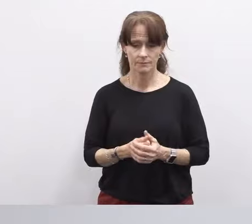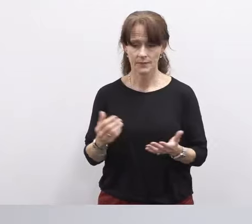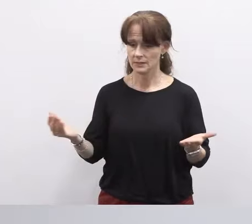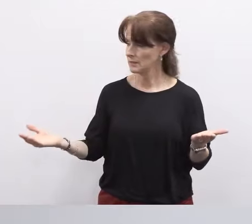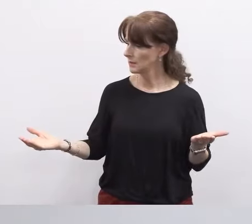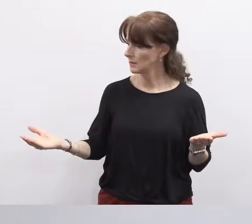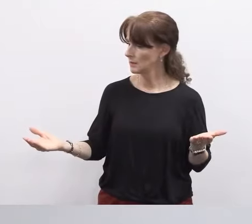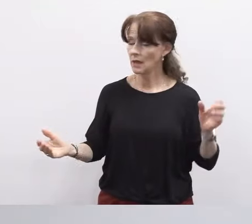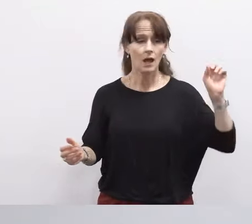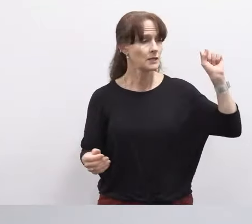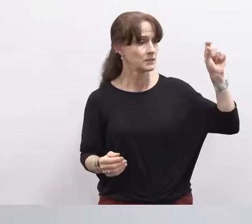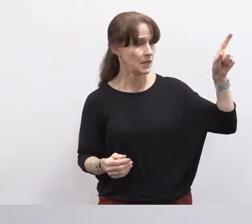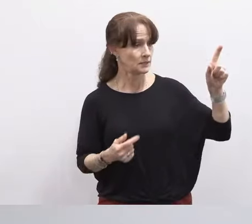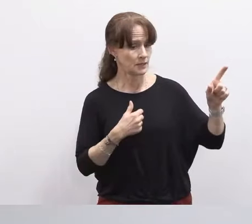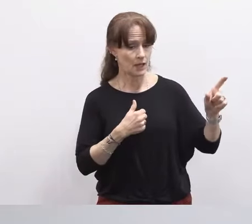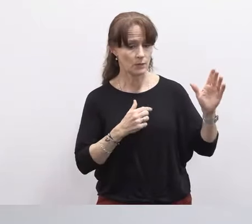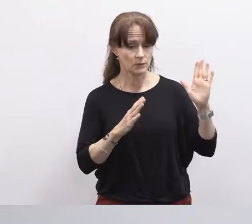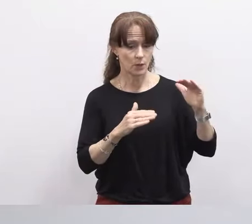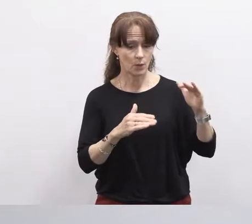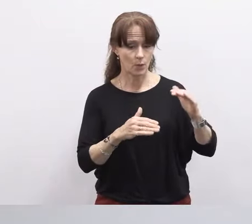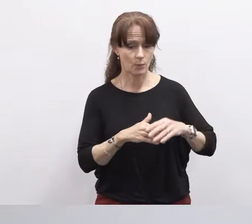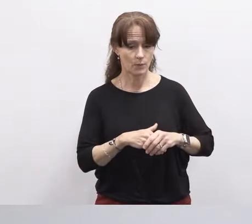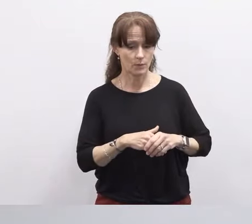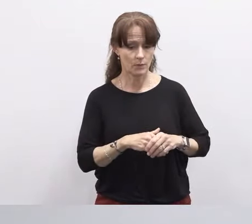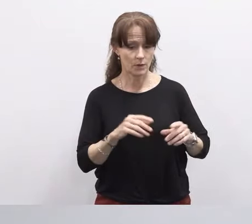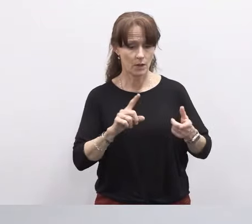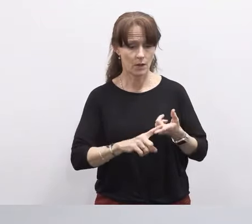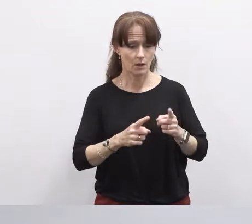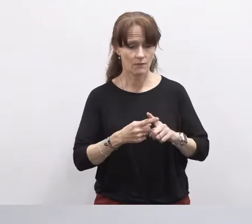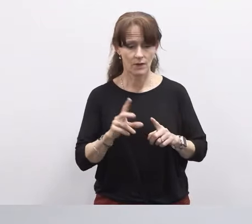Yes, I was hoping our friend David can give us